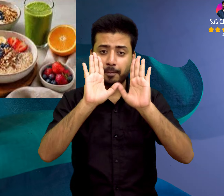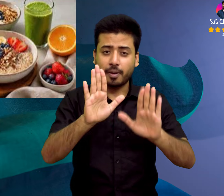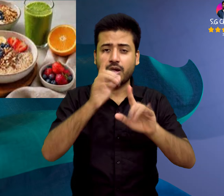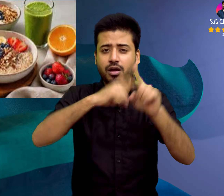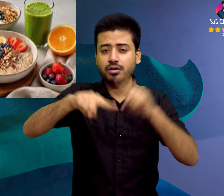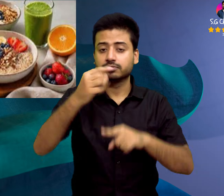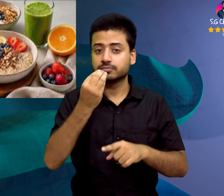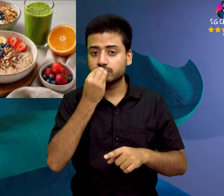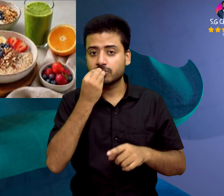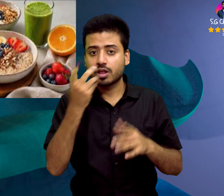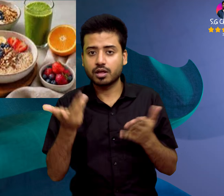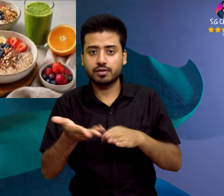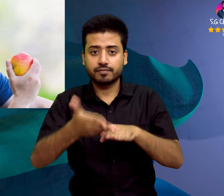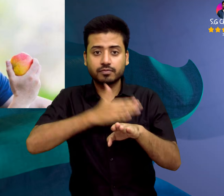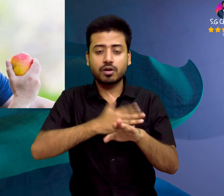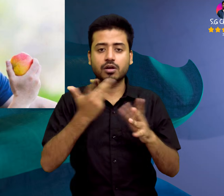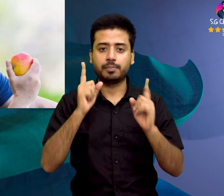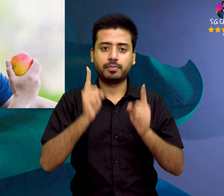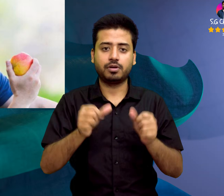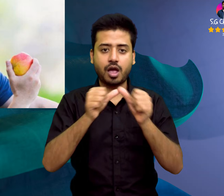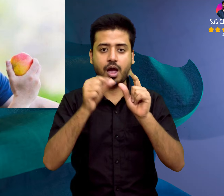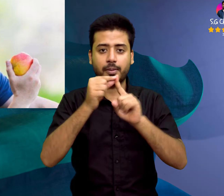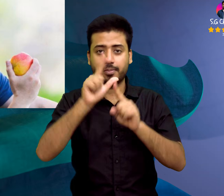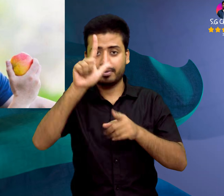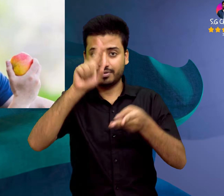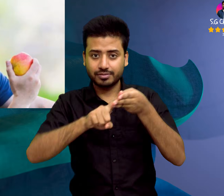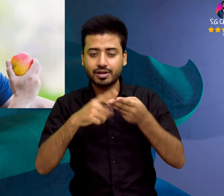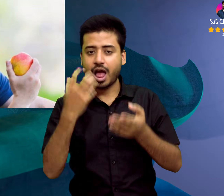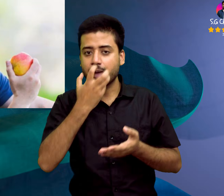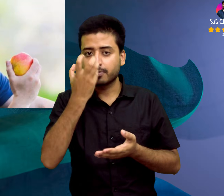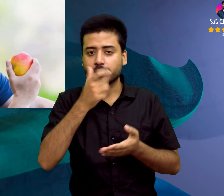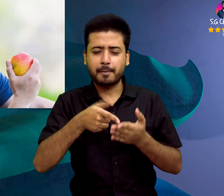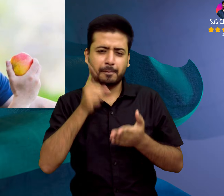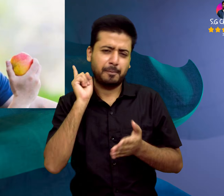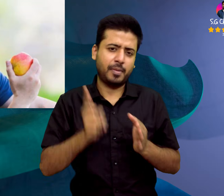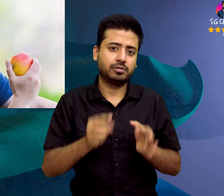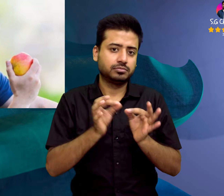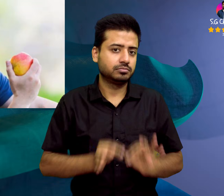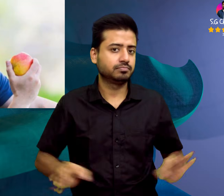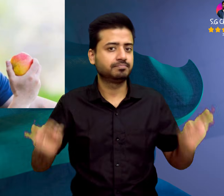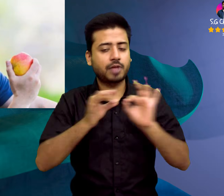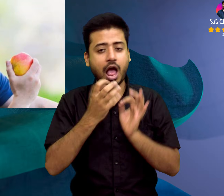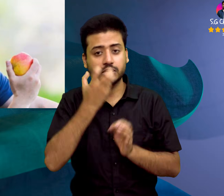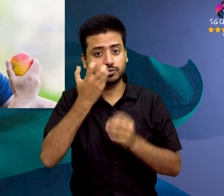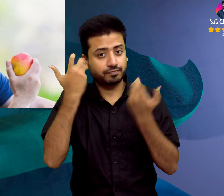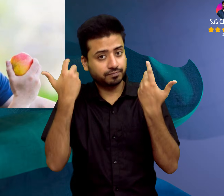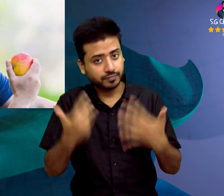products, ELEs. These compounds induce oxidative stress at the cellular level, contributing to